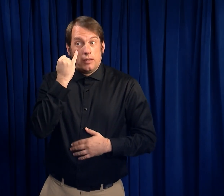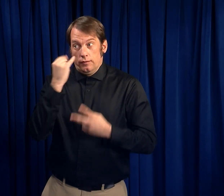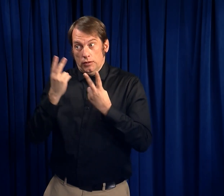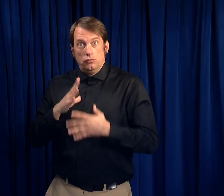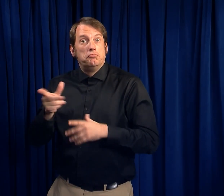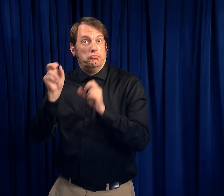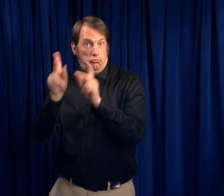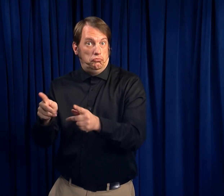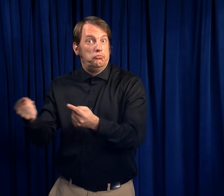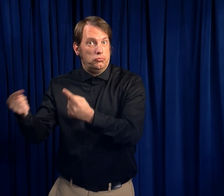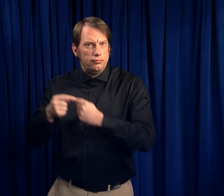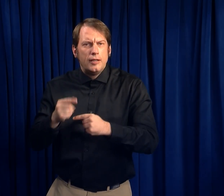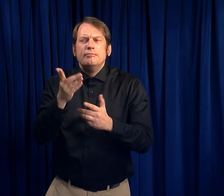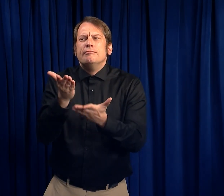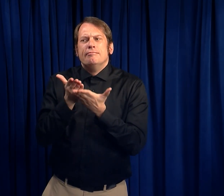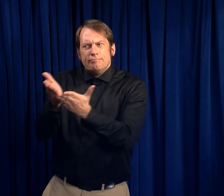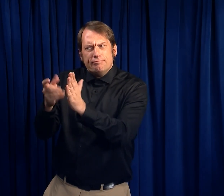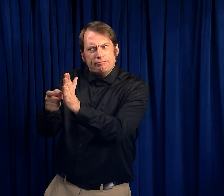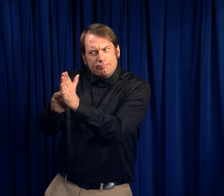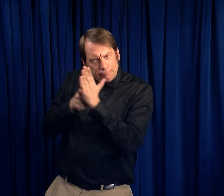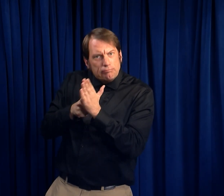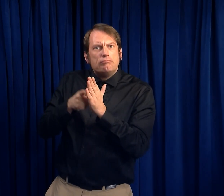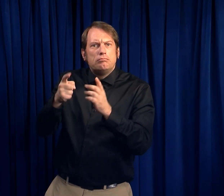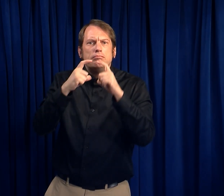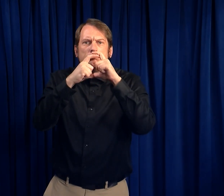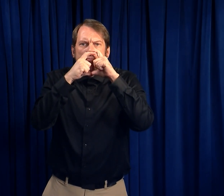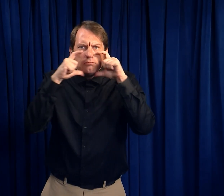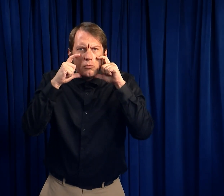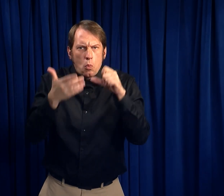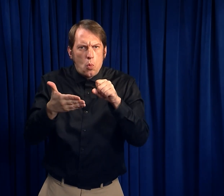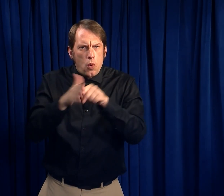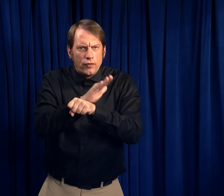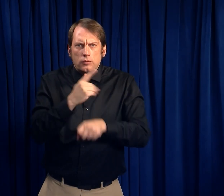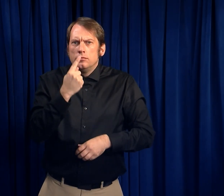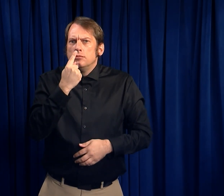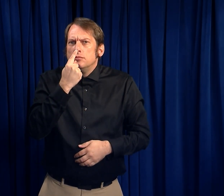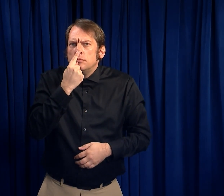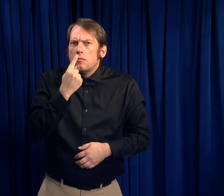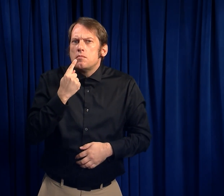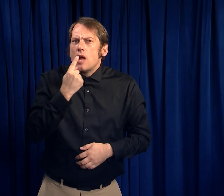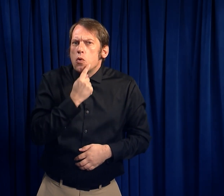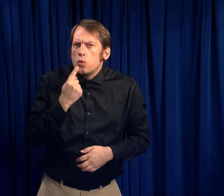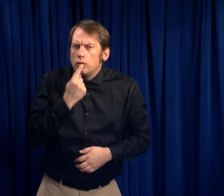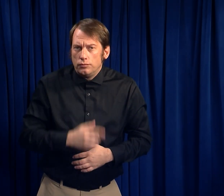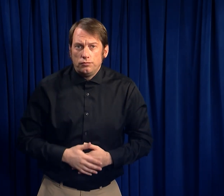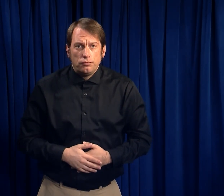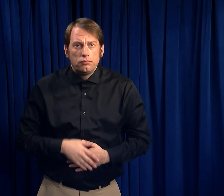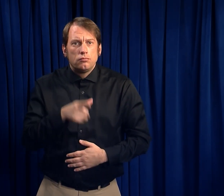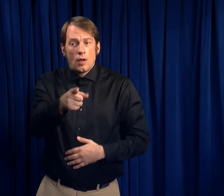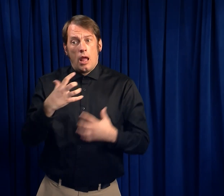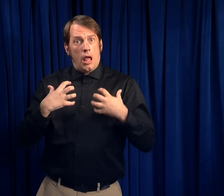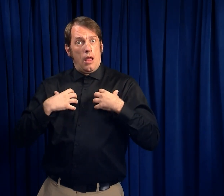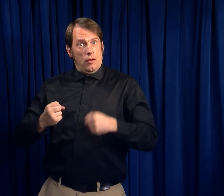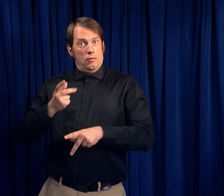If visitors are allowed, require or recommend visitors wear masks over their nose and mouth.